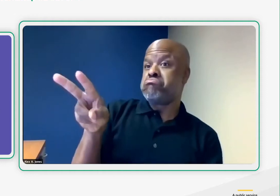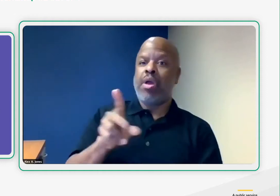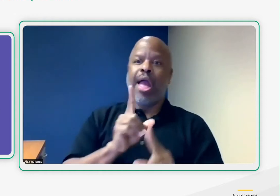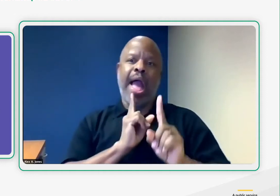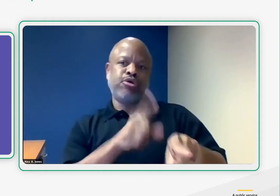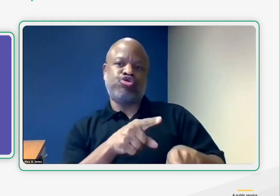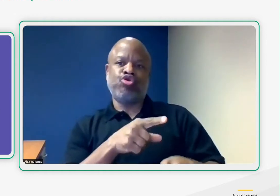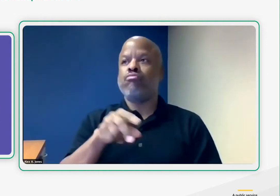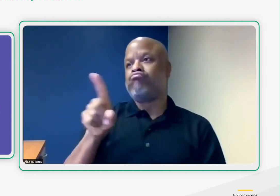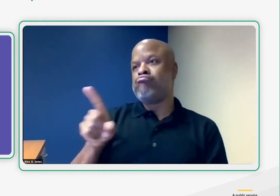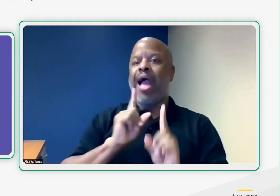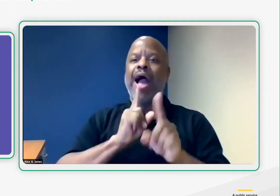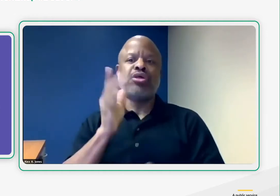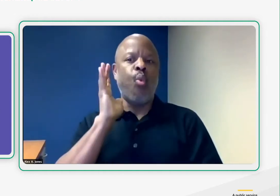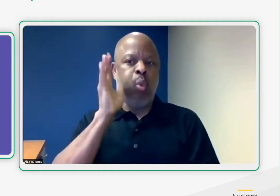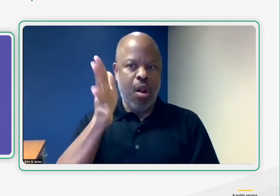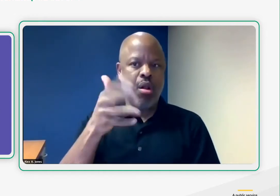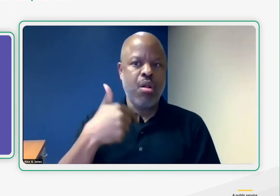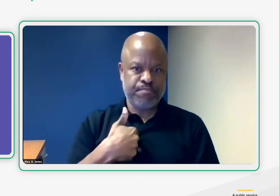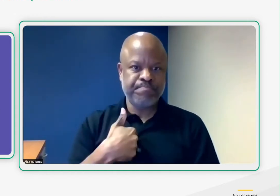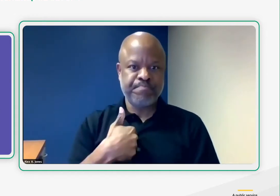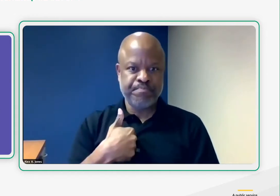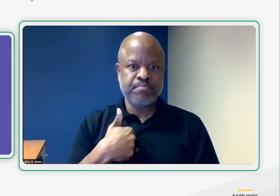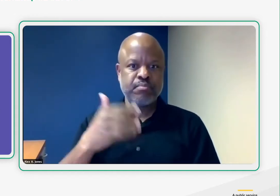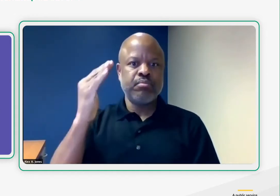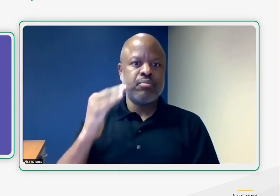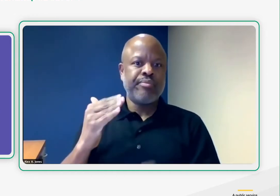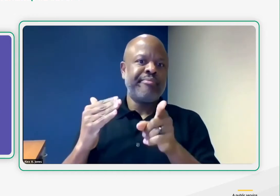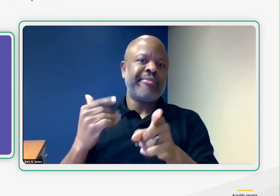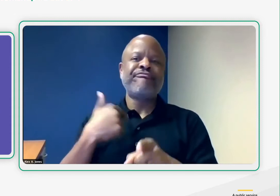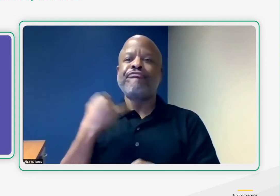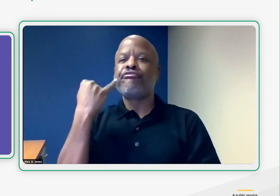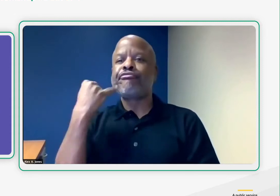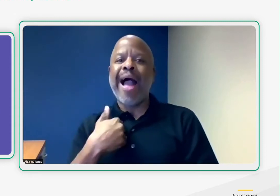And I will be toggling back and forth between both the questions and the answers.